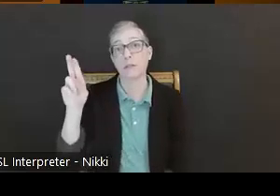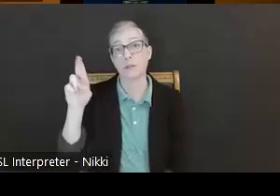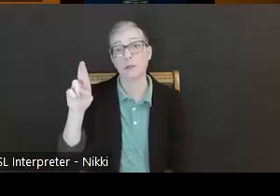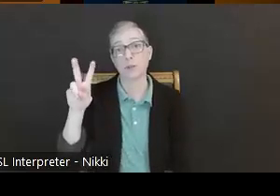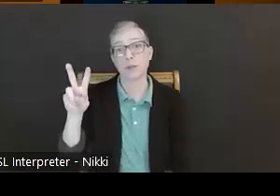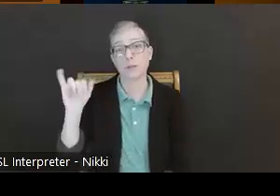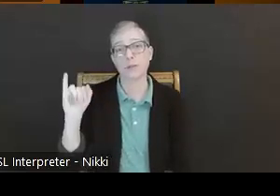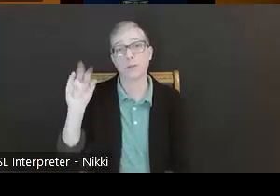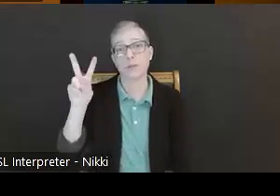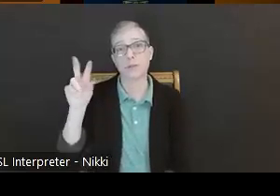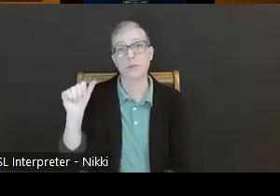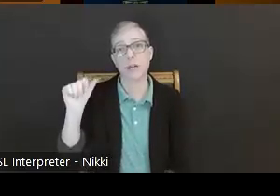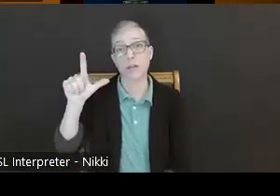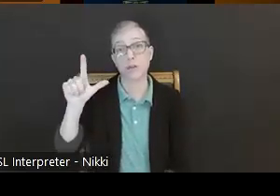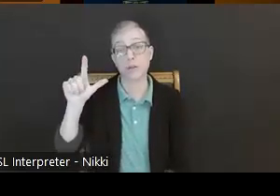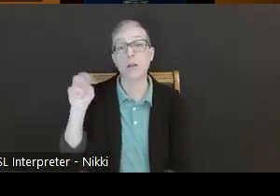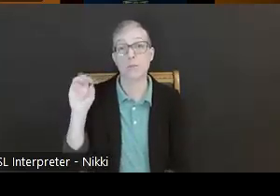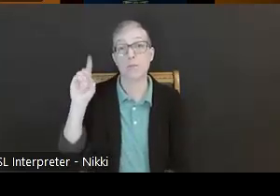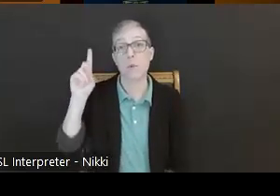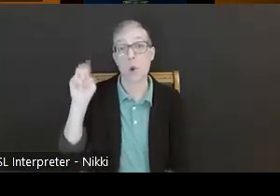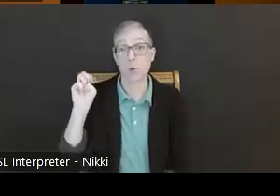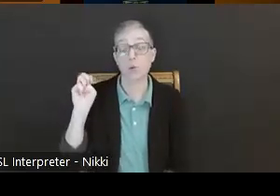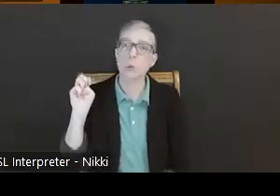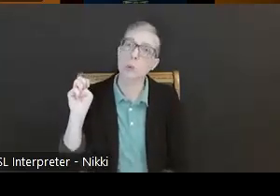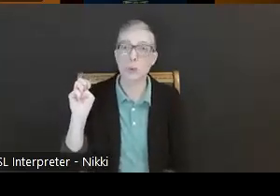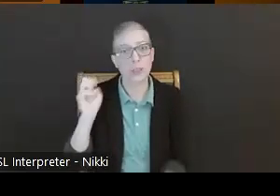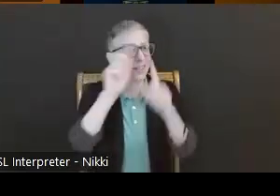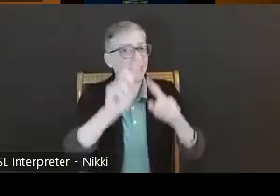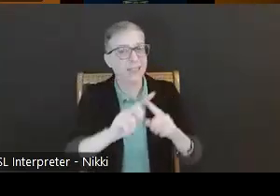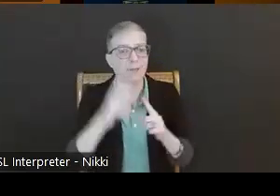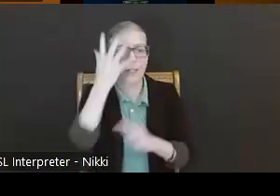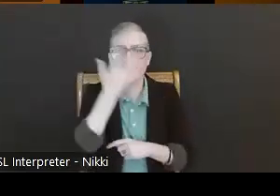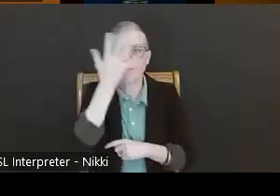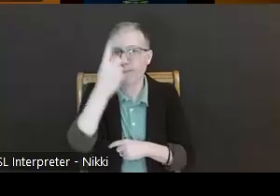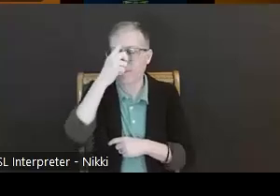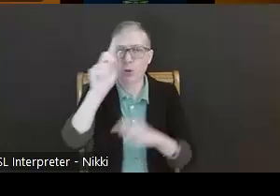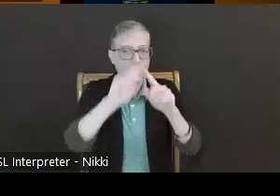an opportunity to hear their story you start to realize where that suffering is happening and I'll